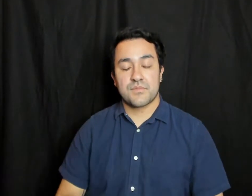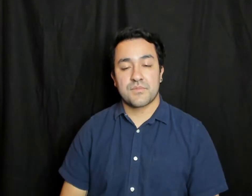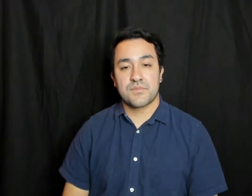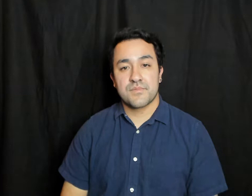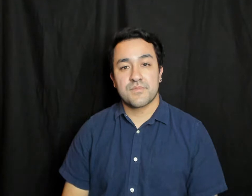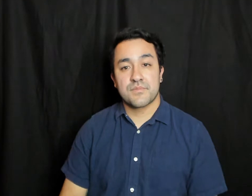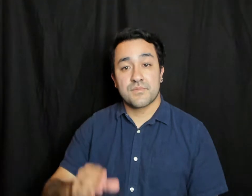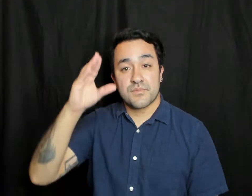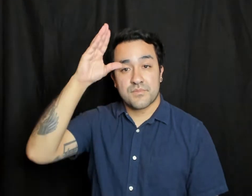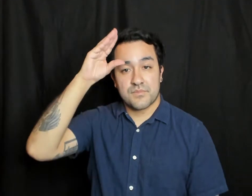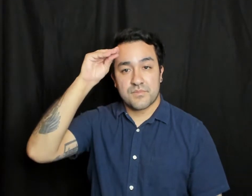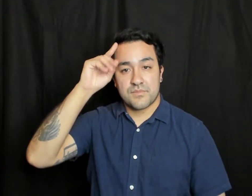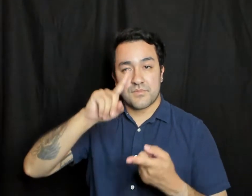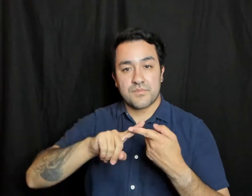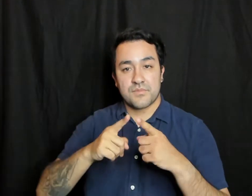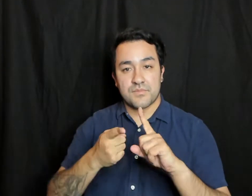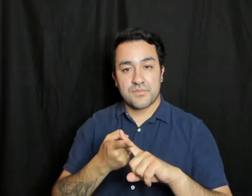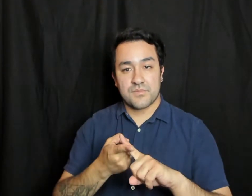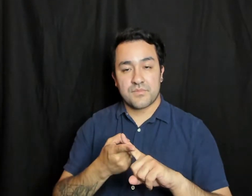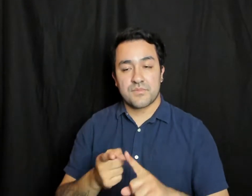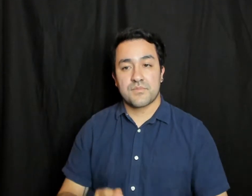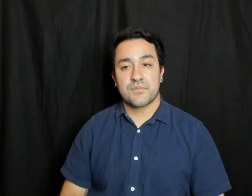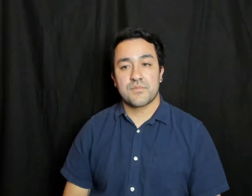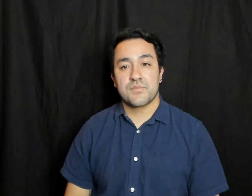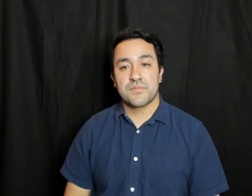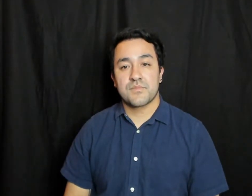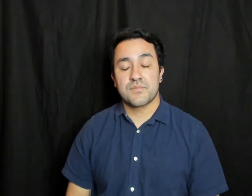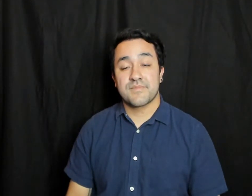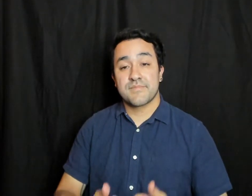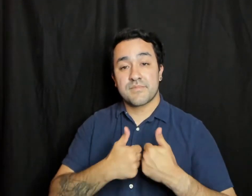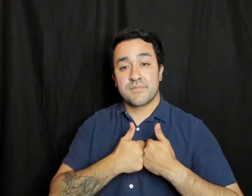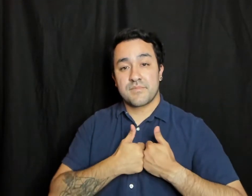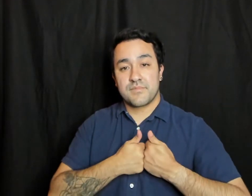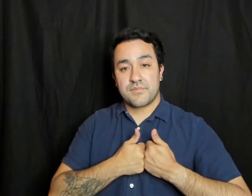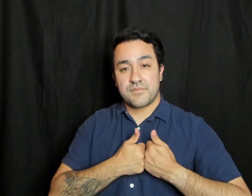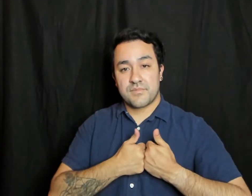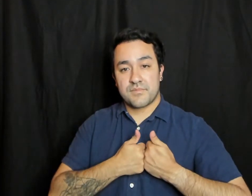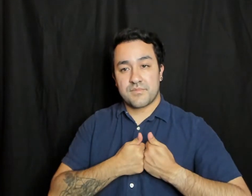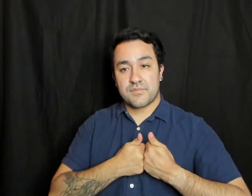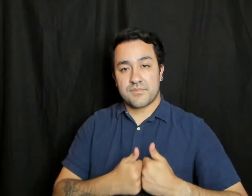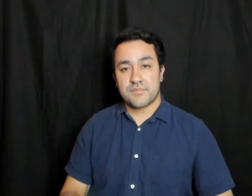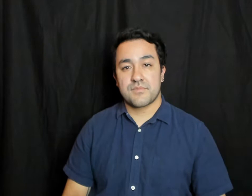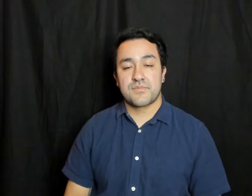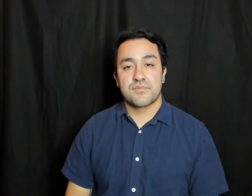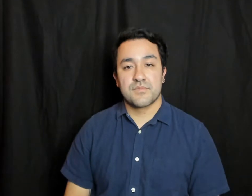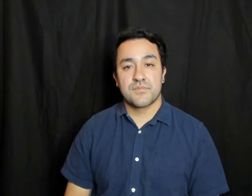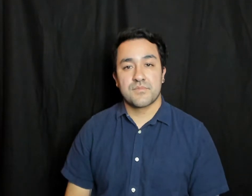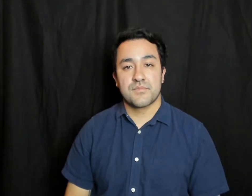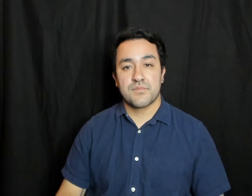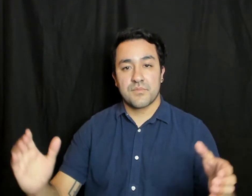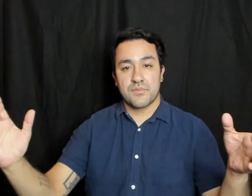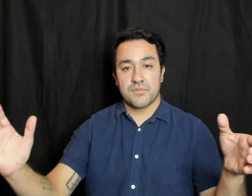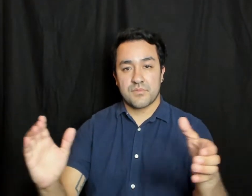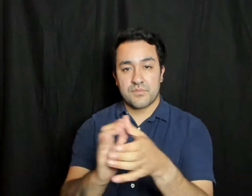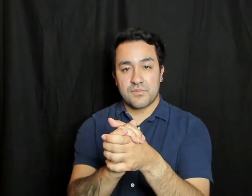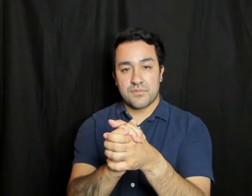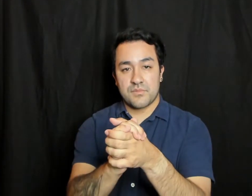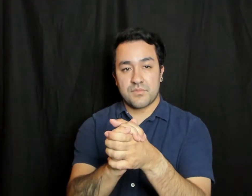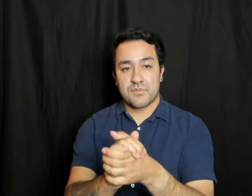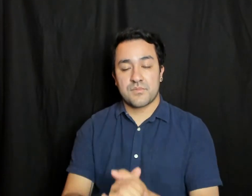BOY^FRIEND SWEETHEART Sweetheart; Partner; Boyfriend; Girlfriend MARRY Marry; Marriage